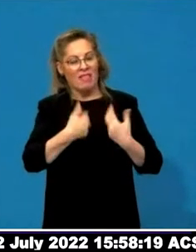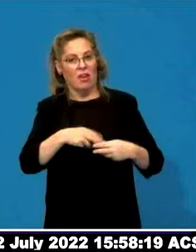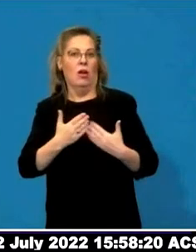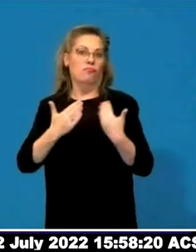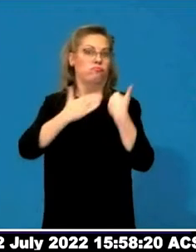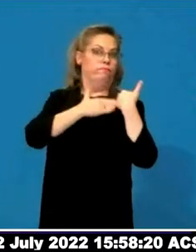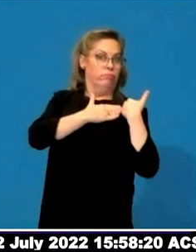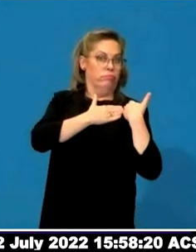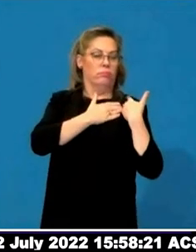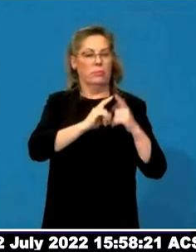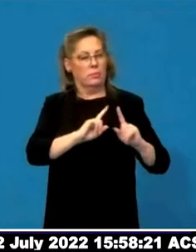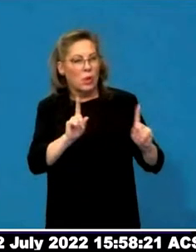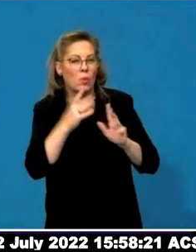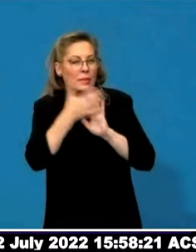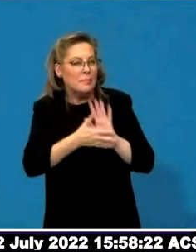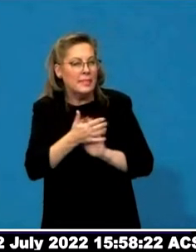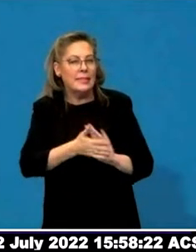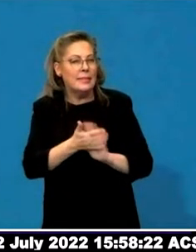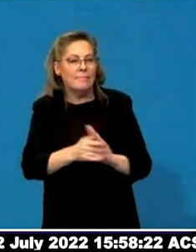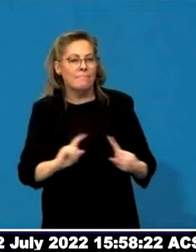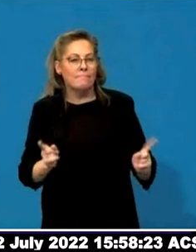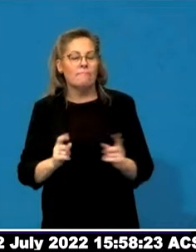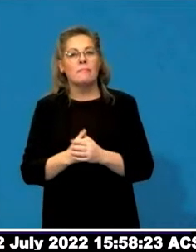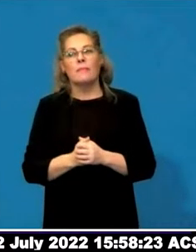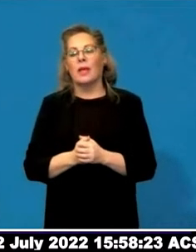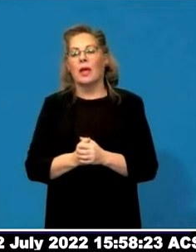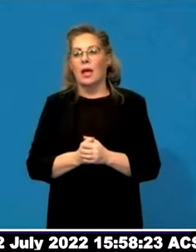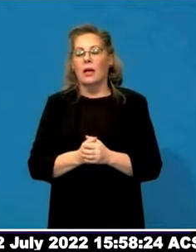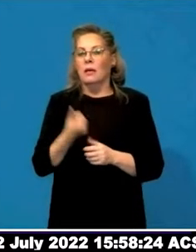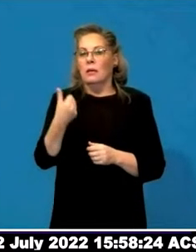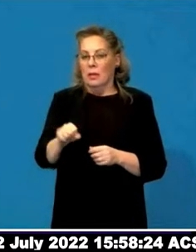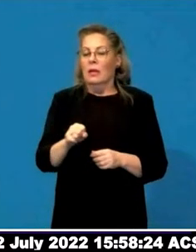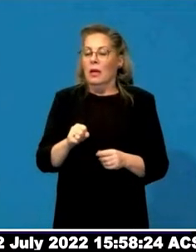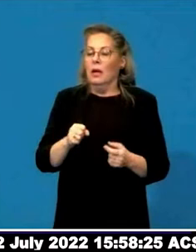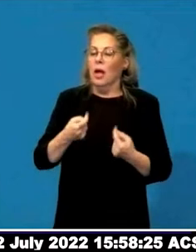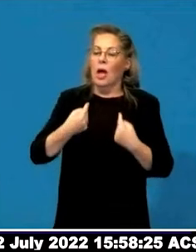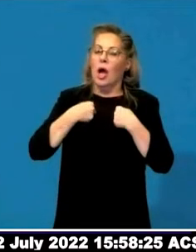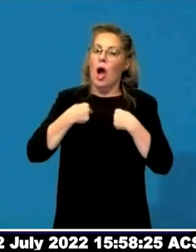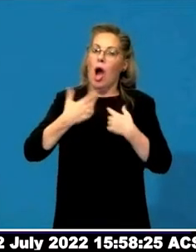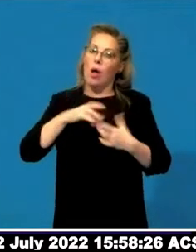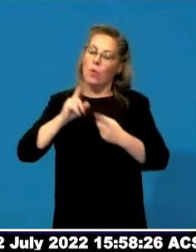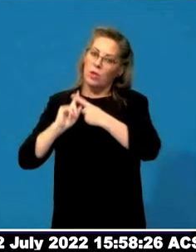Yeah, so I wanted to continue on the legacy of my late dad